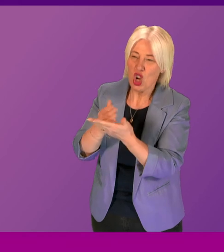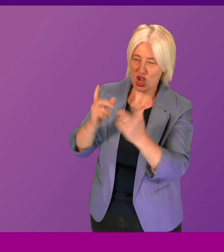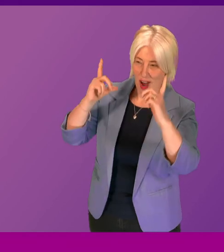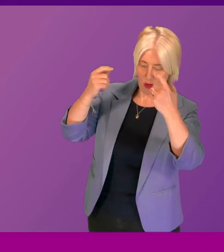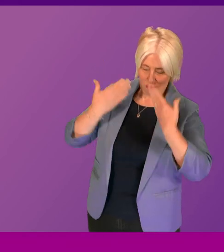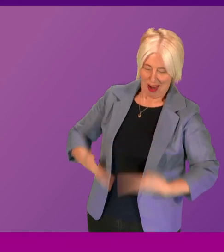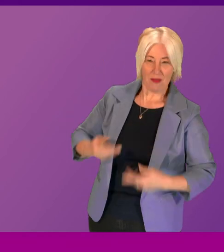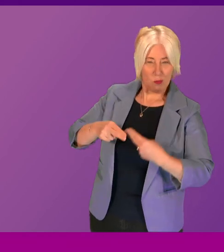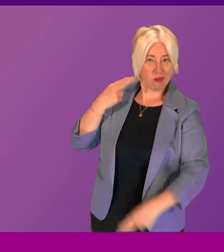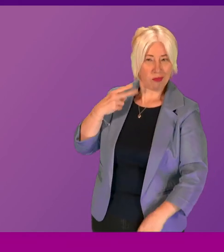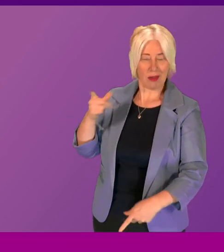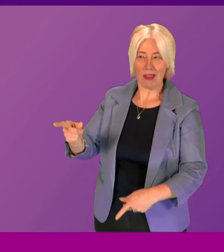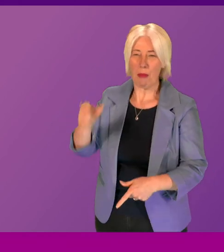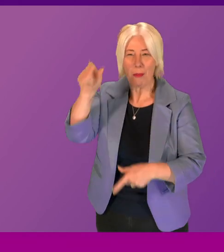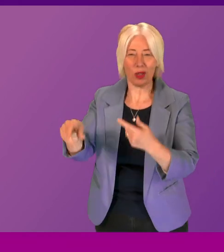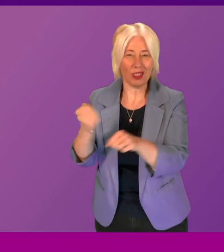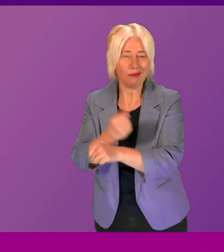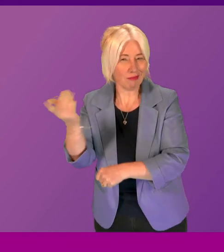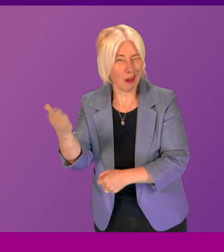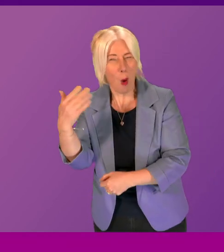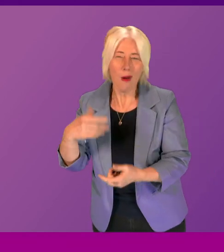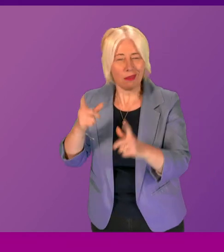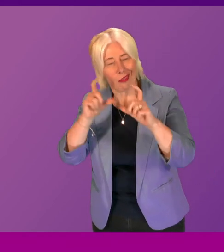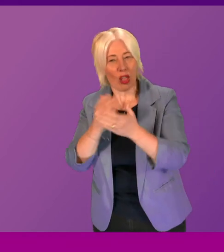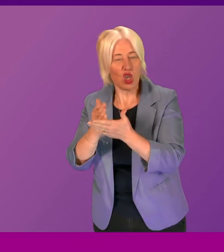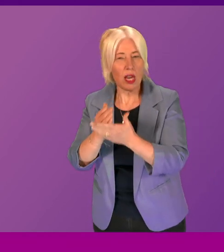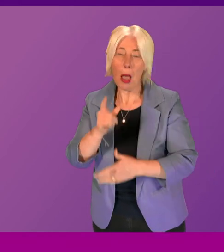A report by Revealing Reality, a think tank funded by the Home Office, found that that